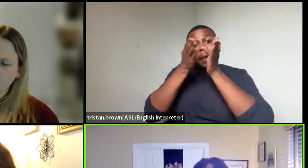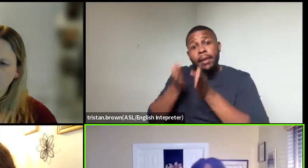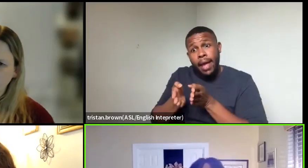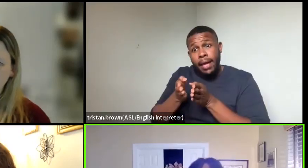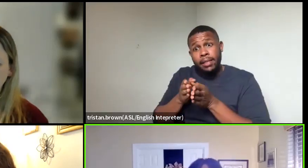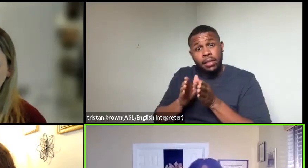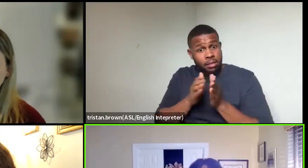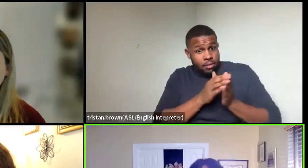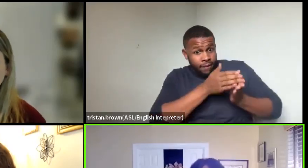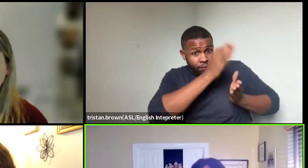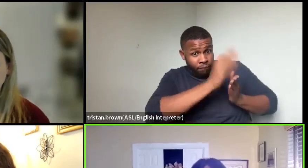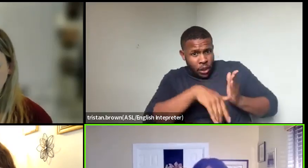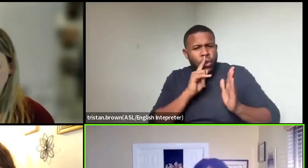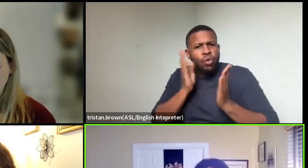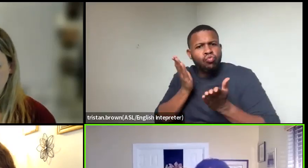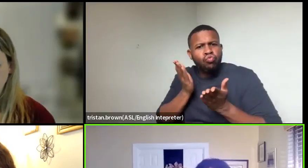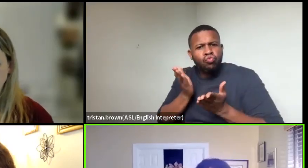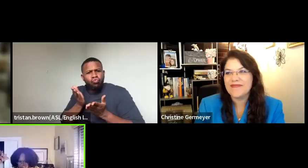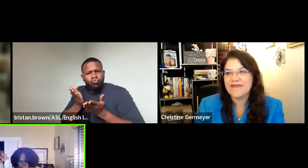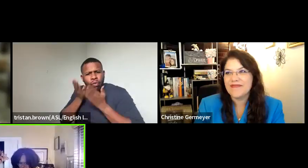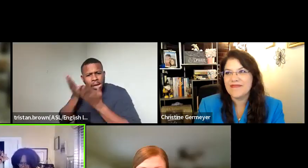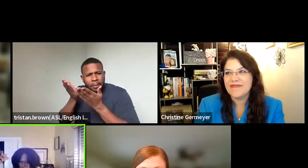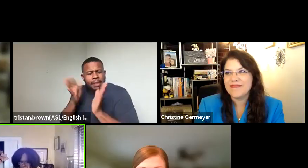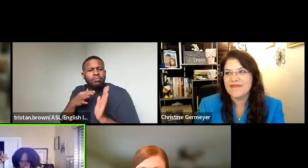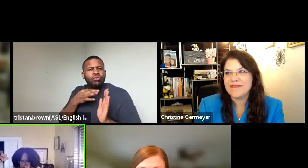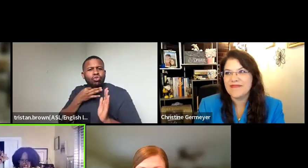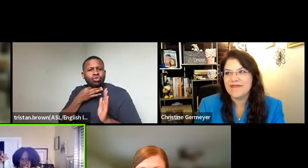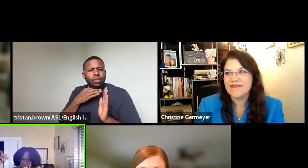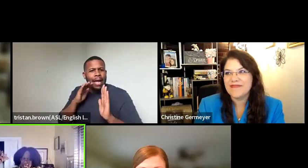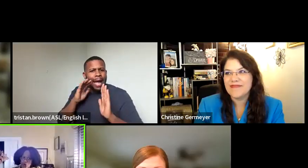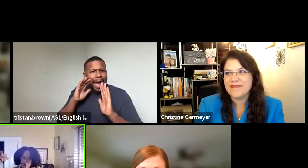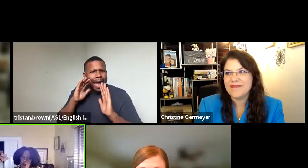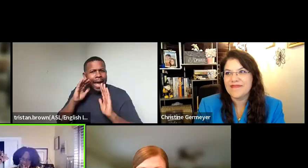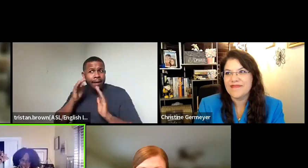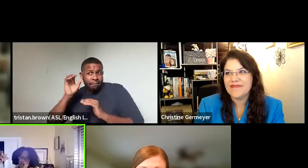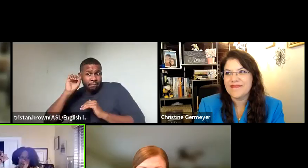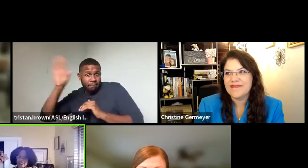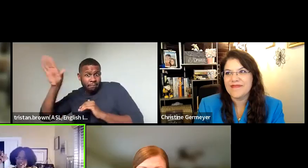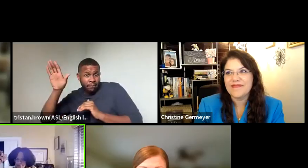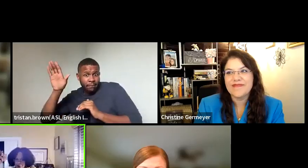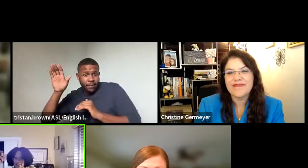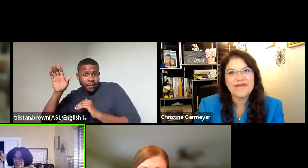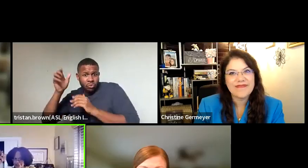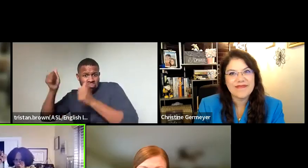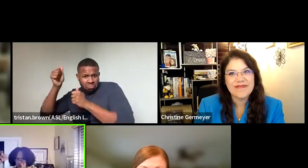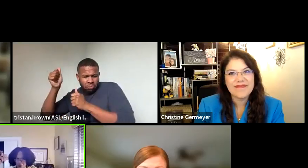There are products in the assessment are vast. And it takes a lot of collaboration and